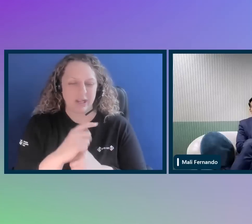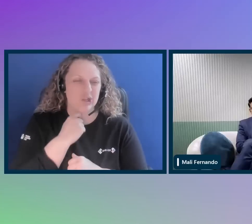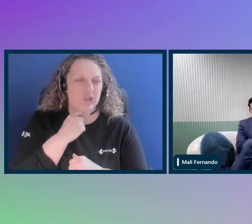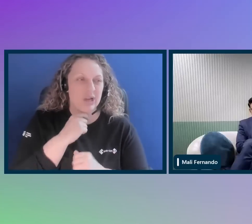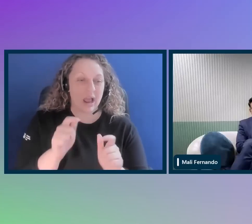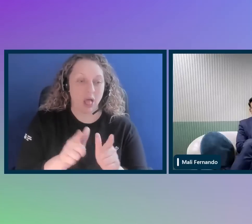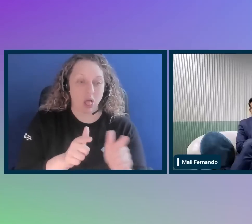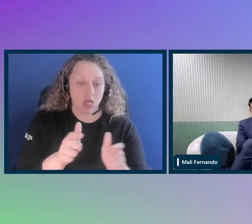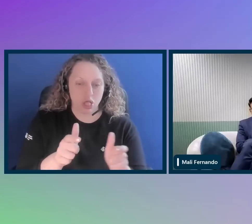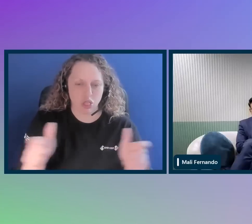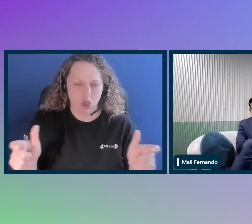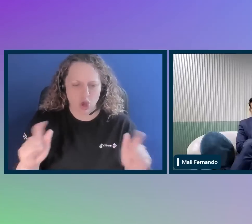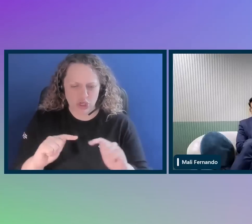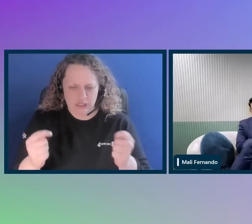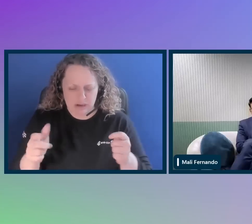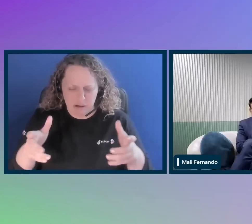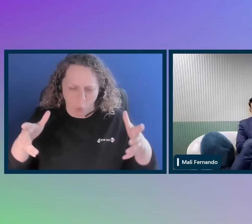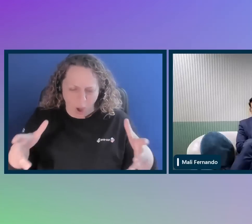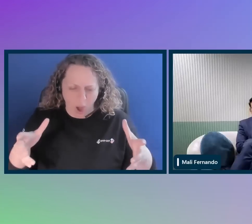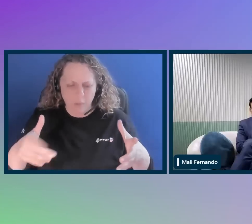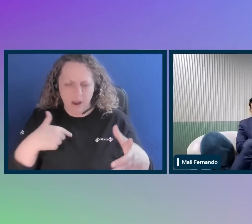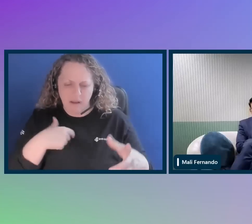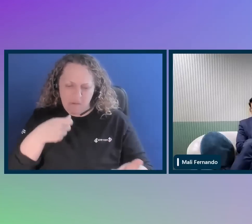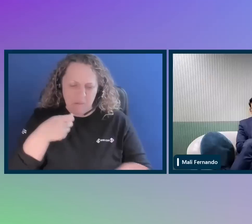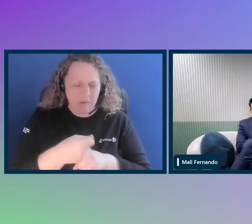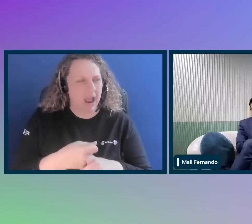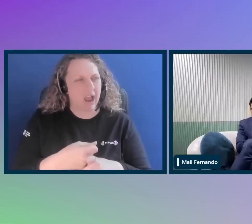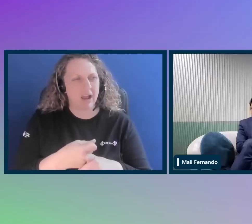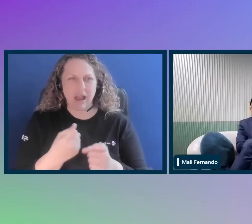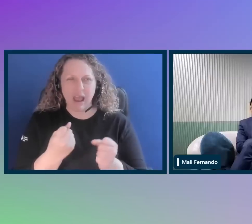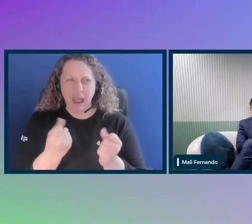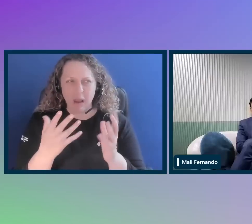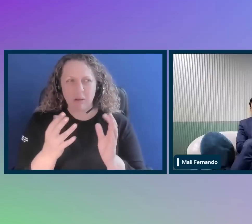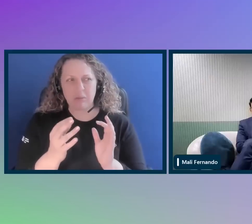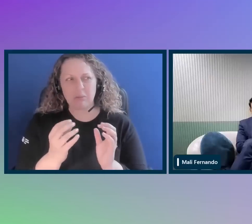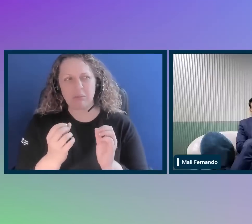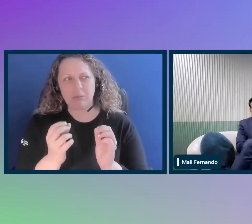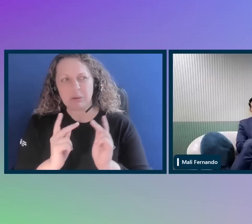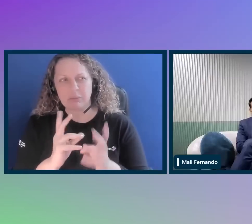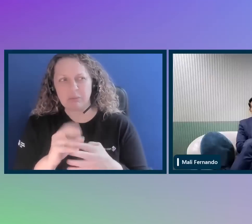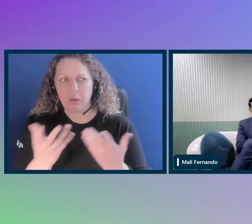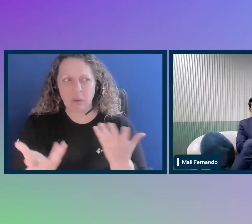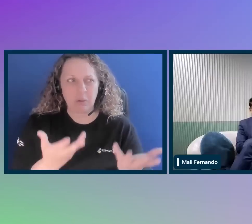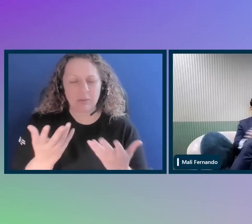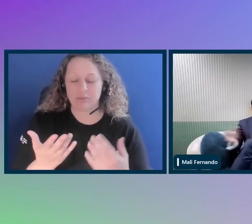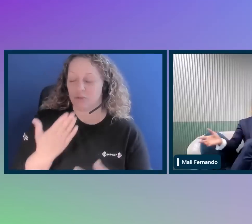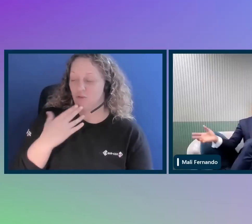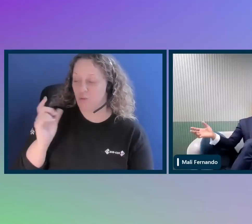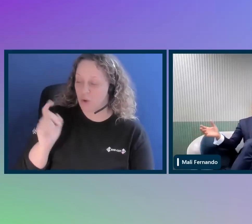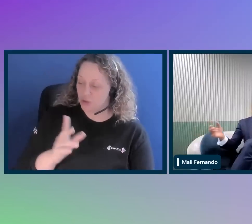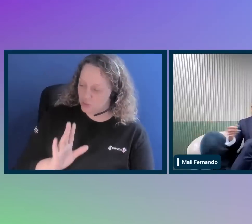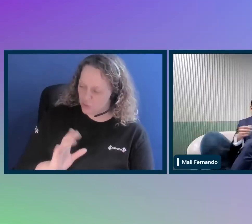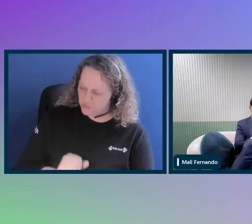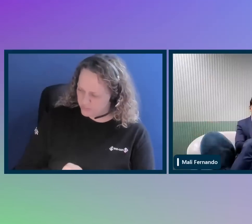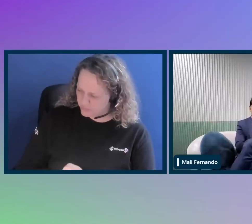that you're able to have such a huge impact? It's a really good question. You know, Preety, so how large is HSBC?